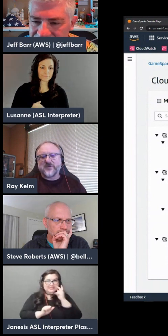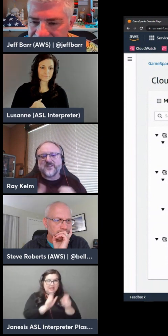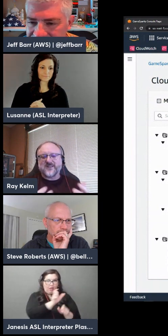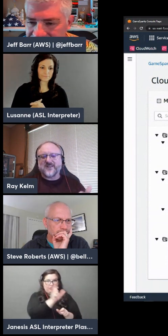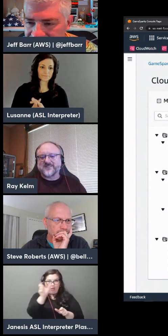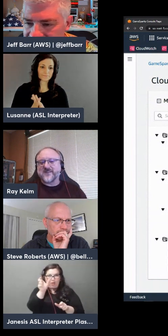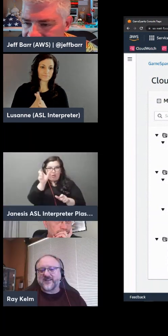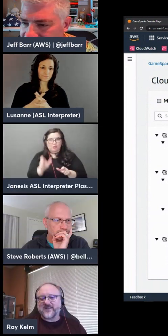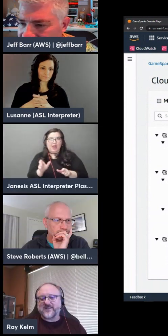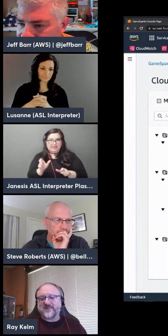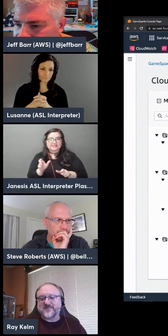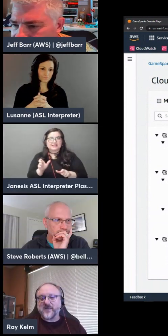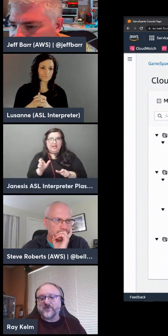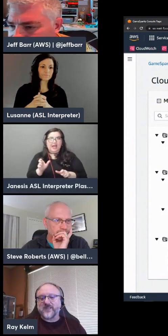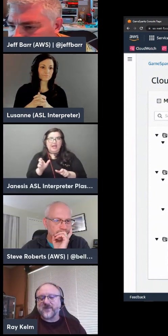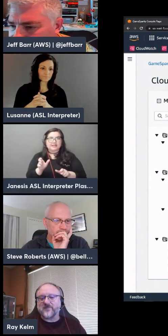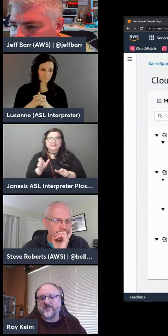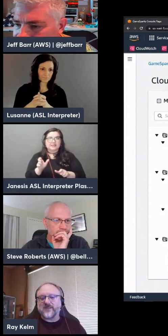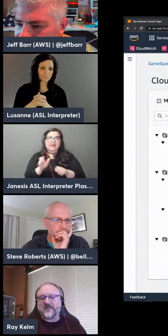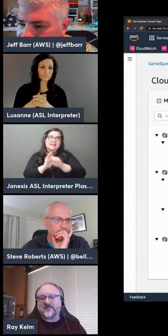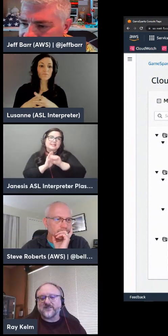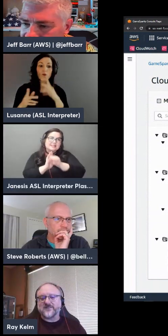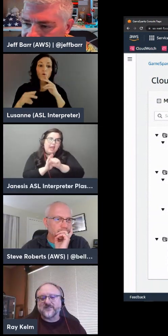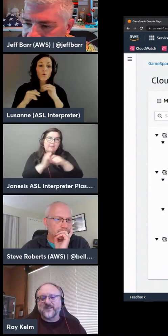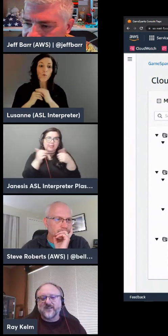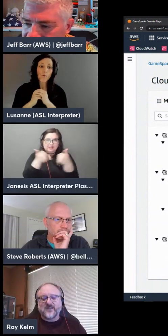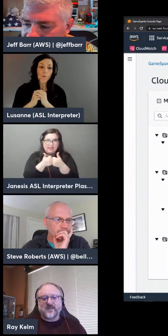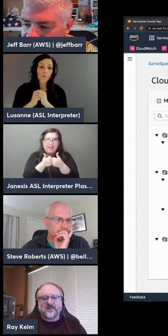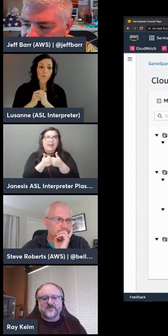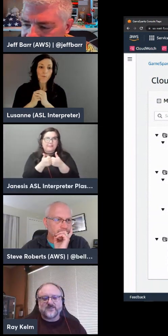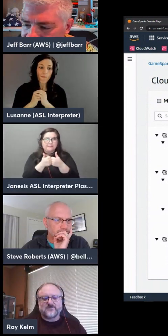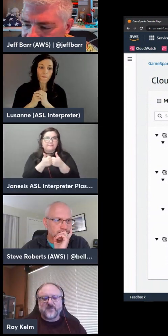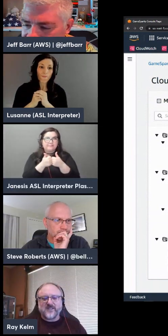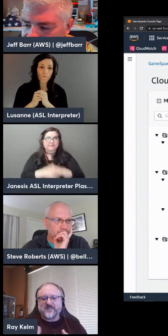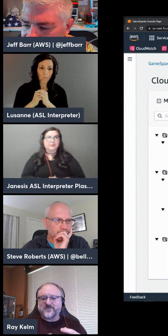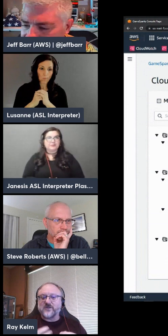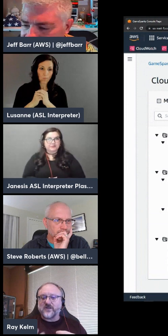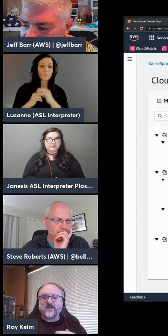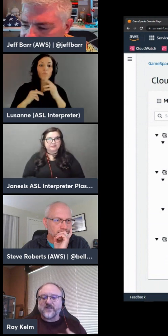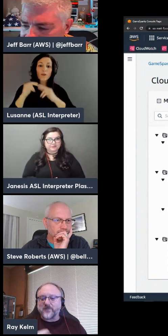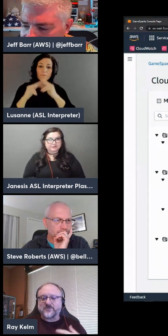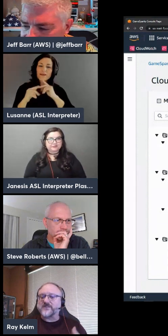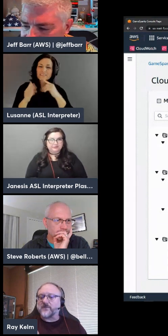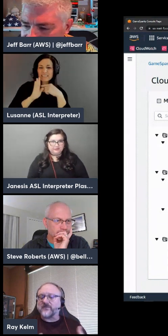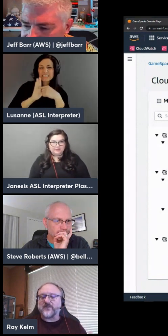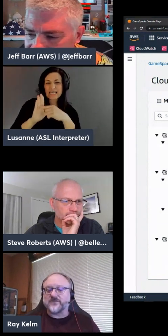We built a sample game that is mainly just there to kinda demonstrate some of the features